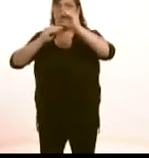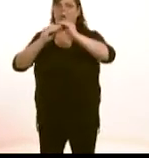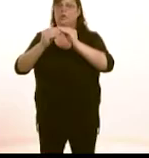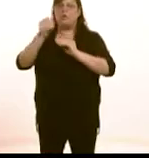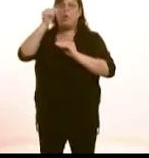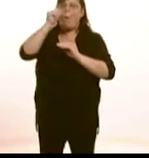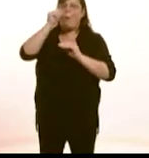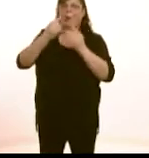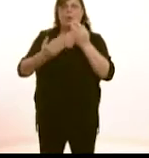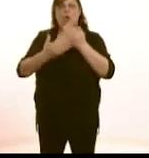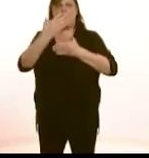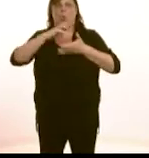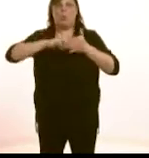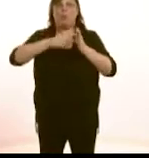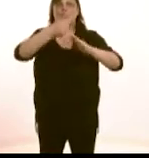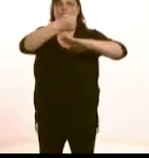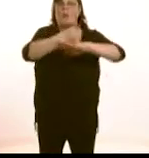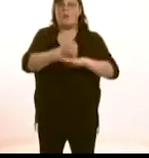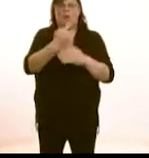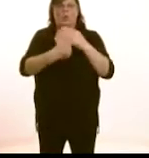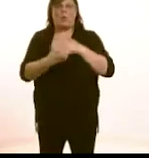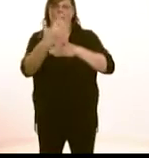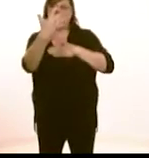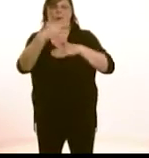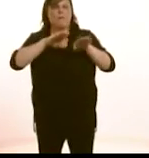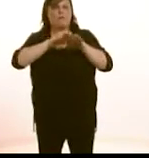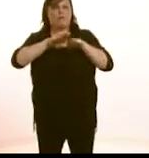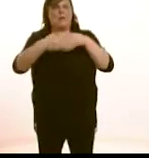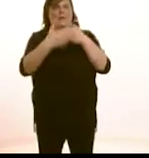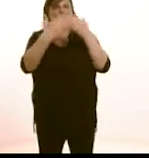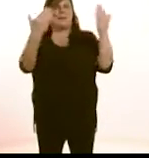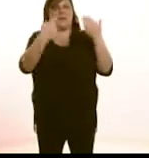Given that thereís only around 5 days available for training within a year for teachers, how